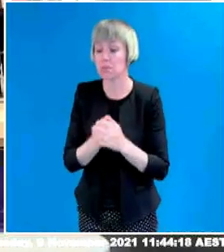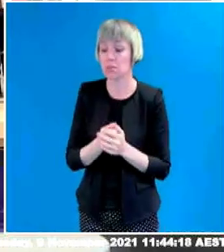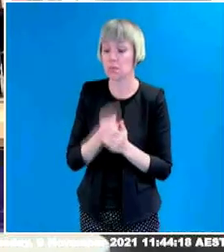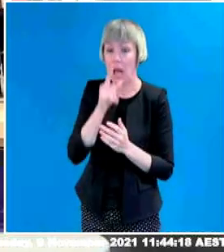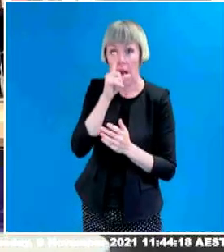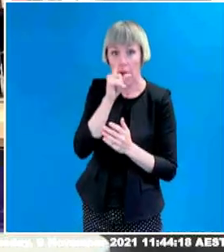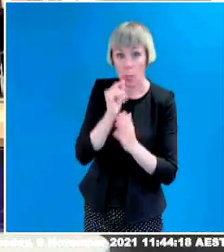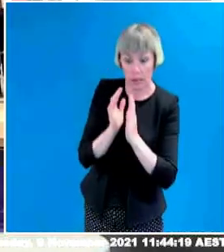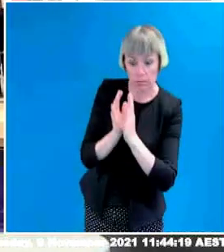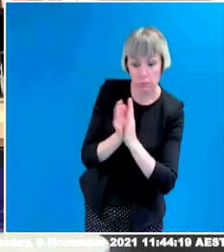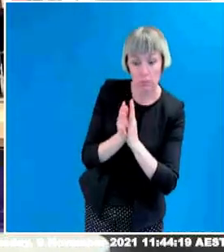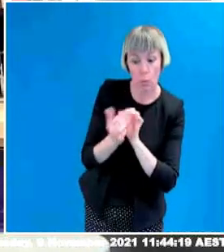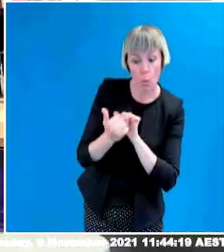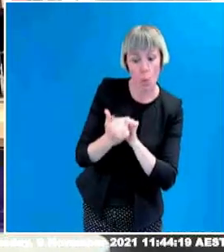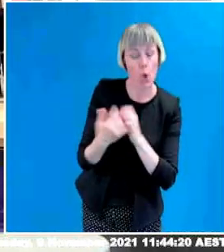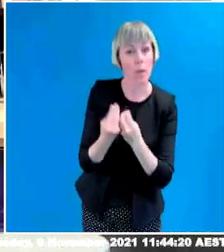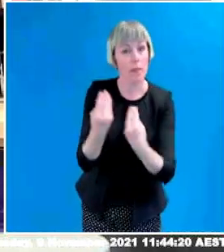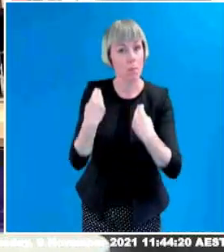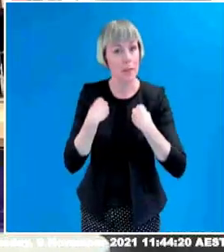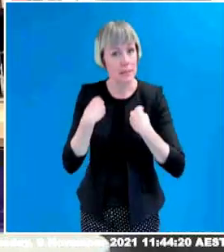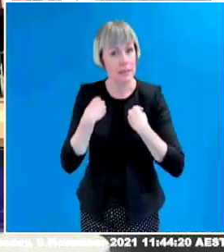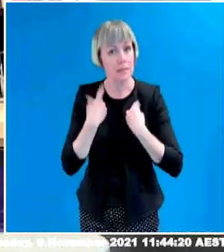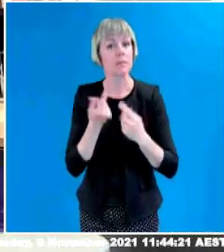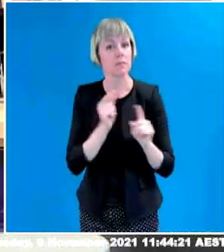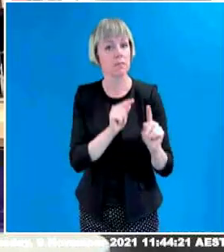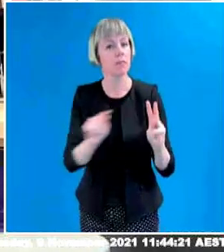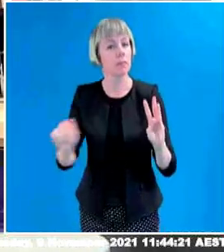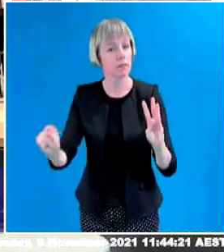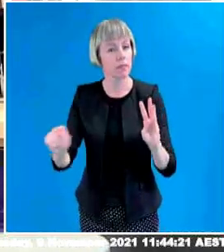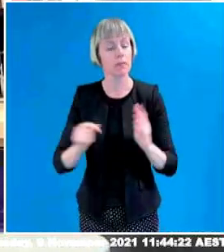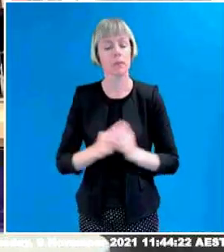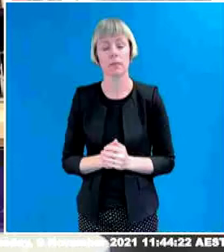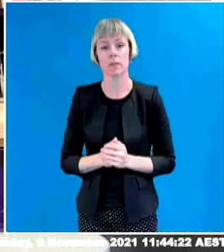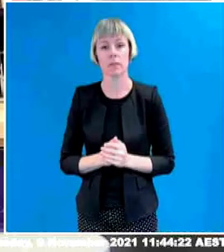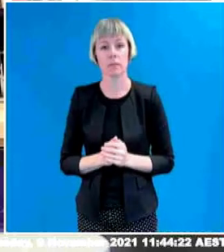I think law is an essential part of the picture but you also have to think about